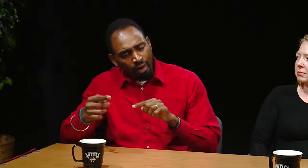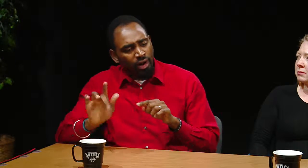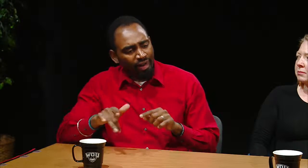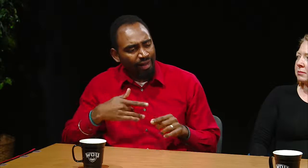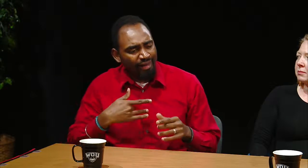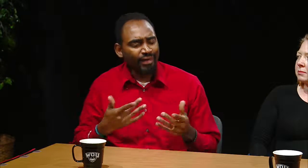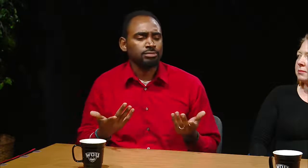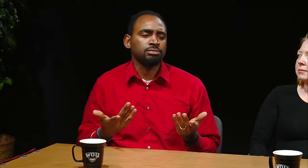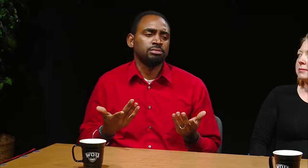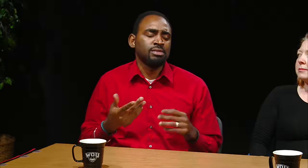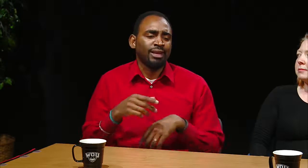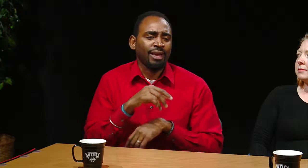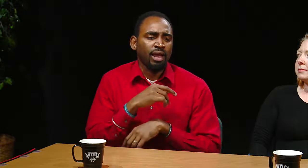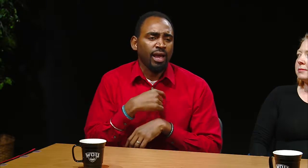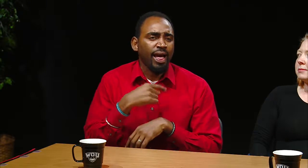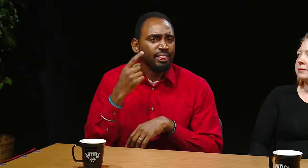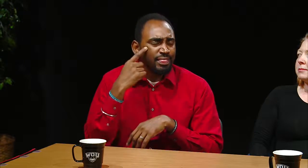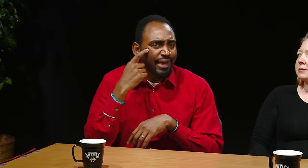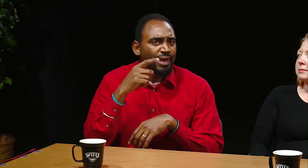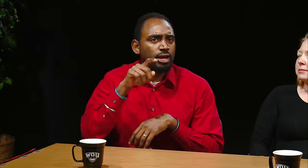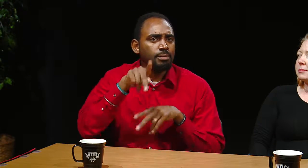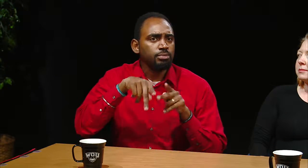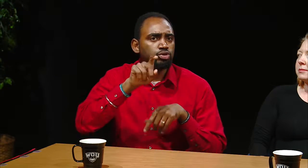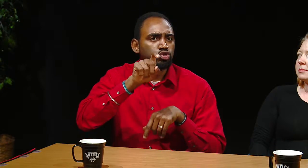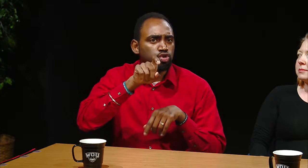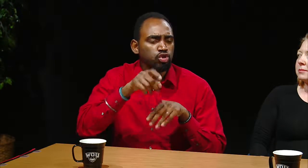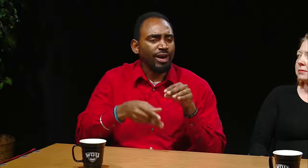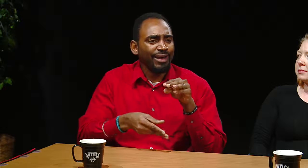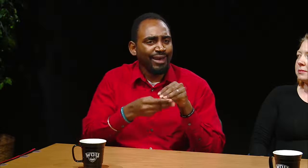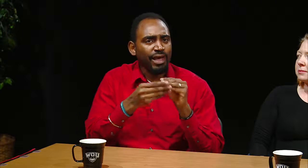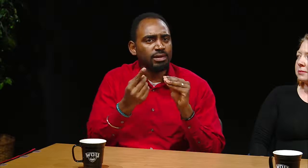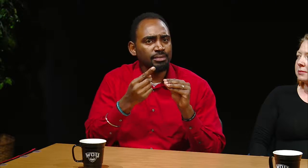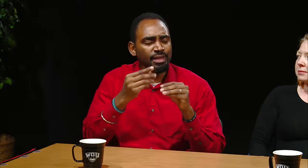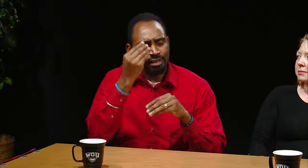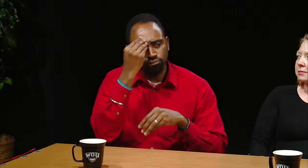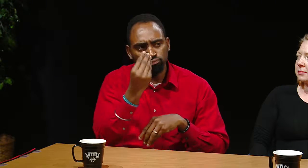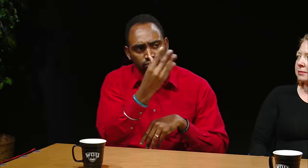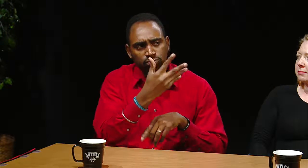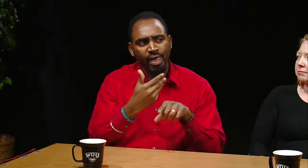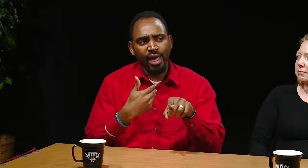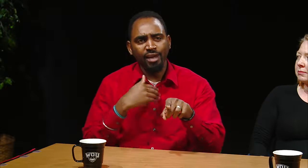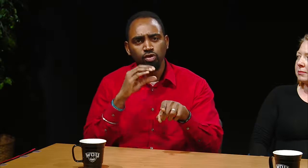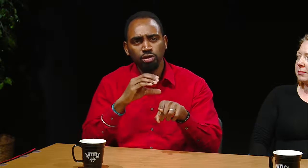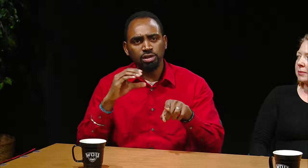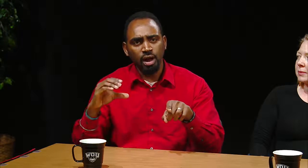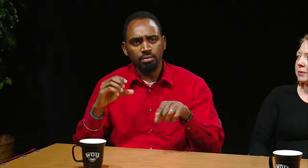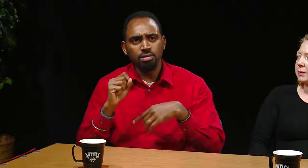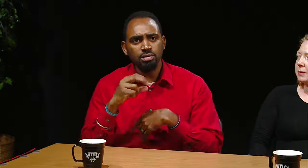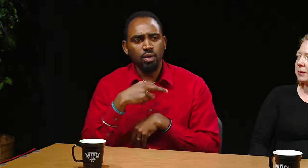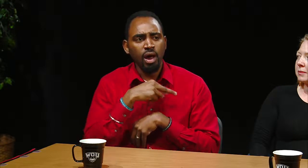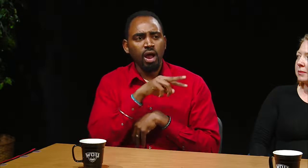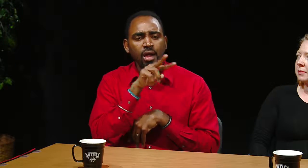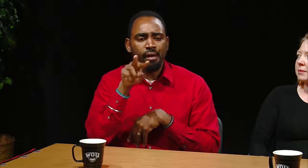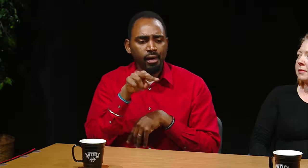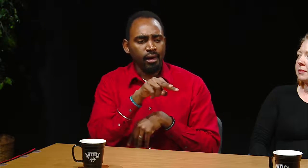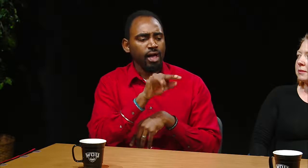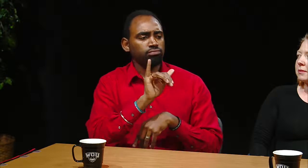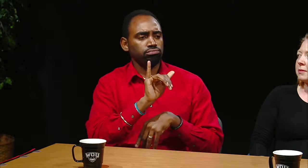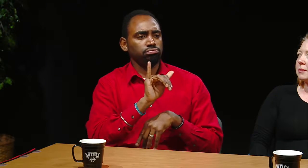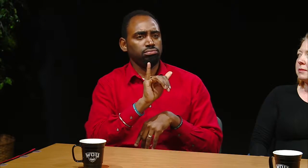and had so much self-doubt about my captioning, I would go back and mute it and then listen to the video silently to make sure that my captions really were